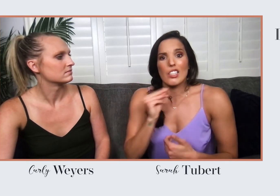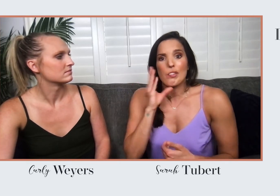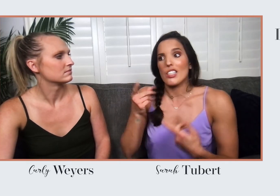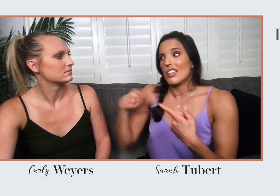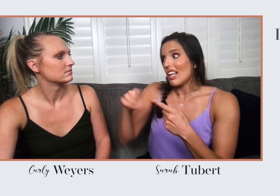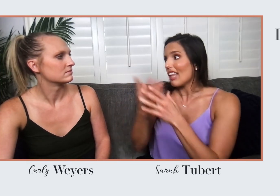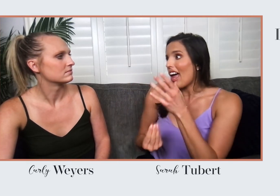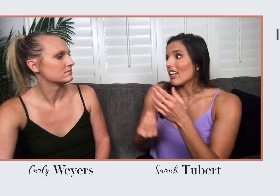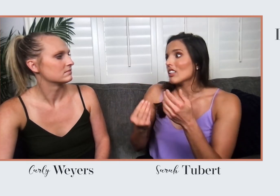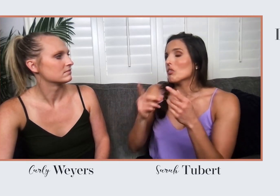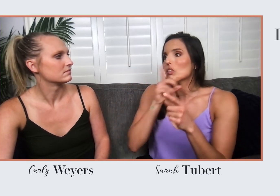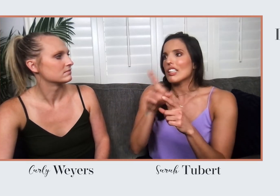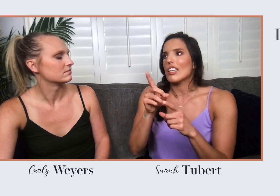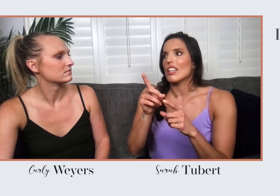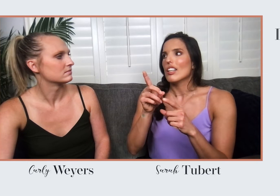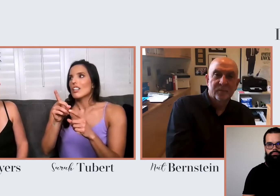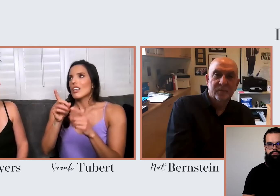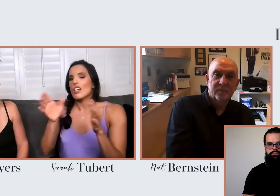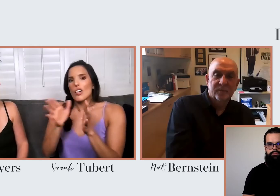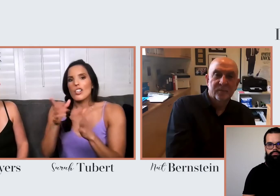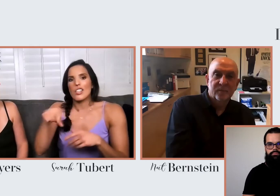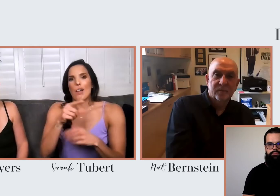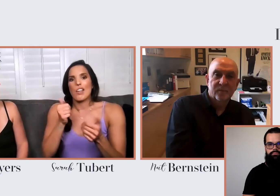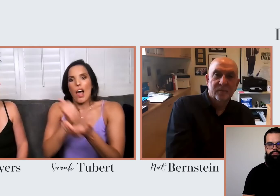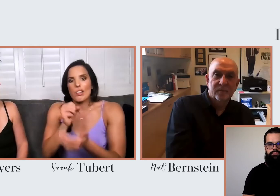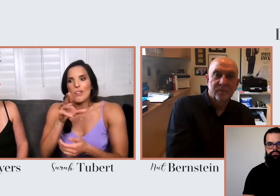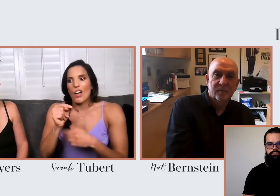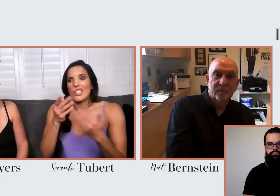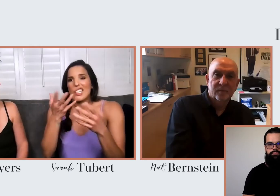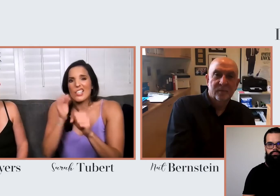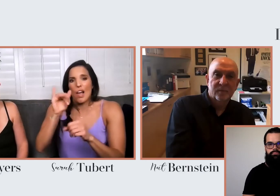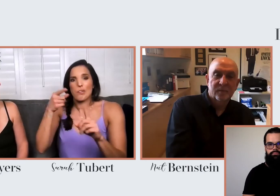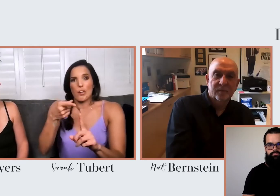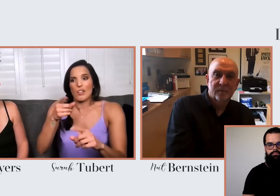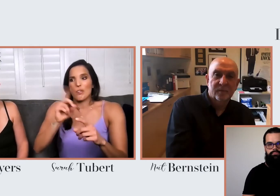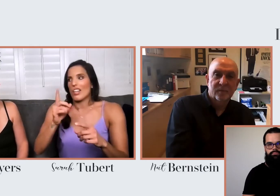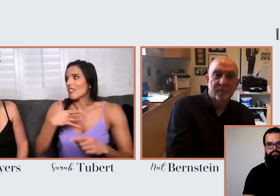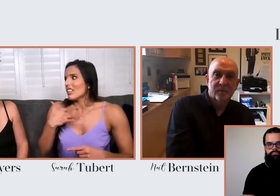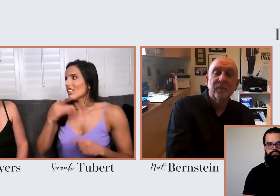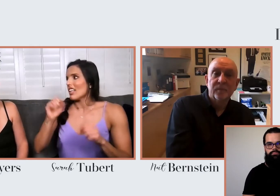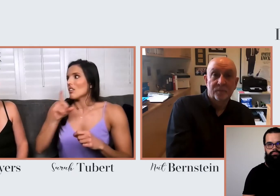experience that they lack to really encourage them and help them out to get to that point where they feel that they can